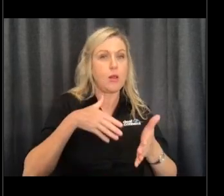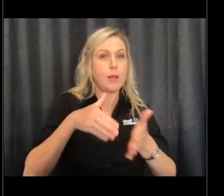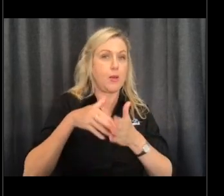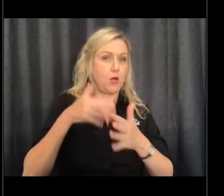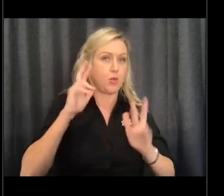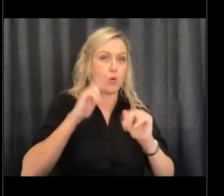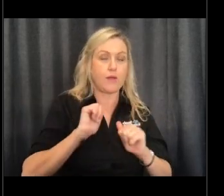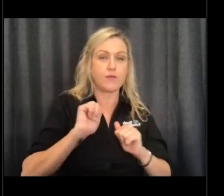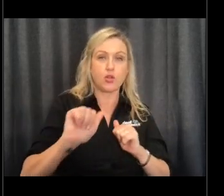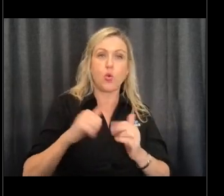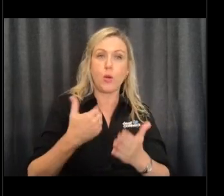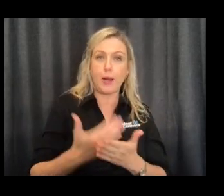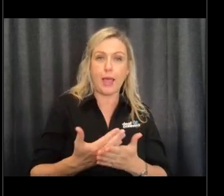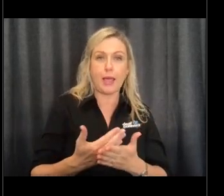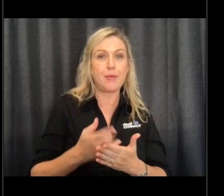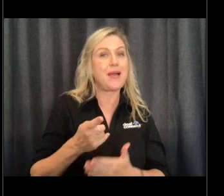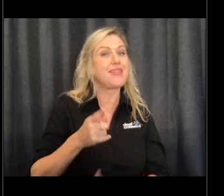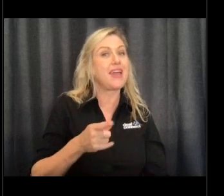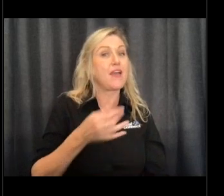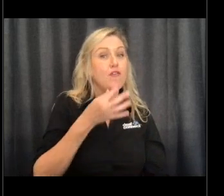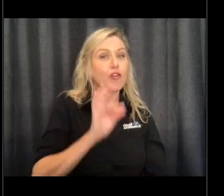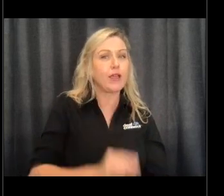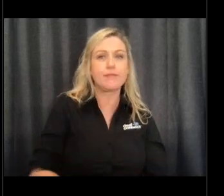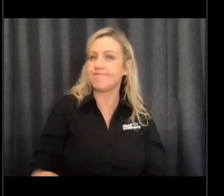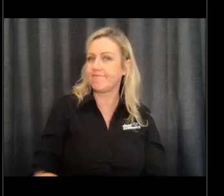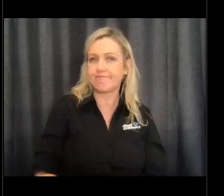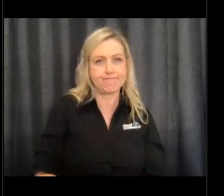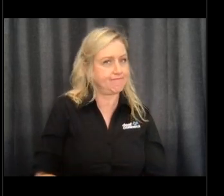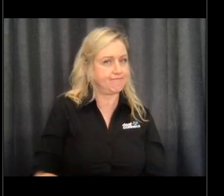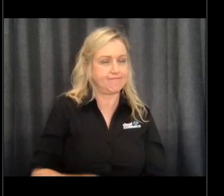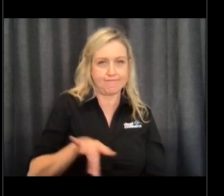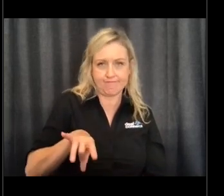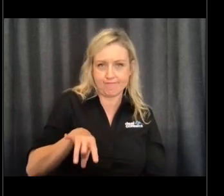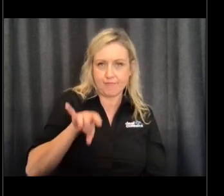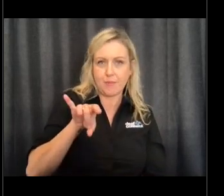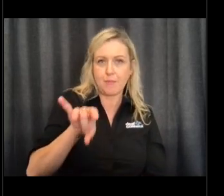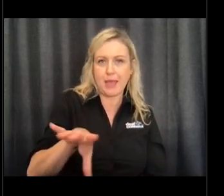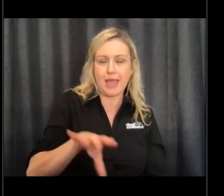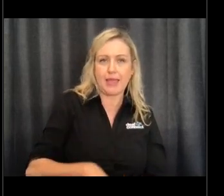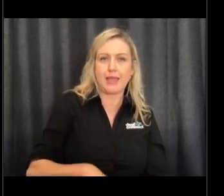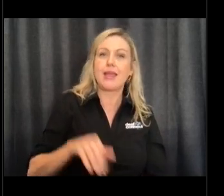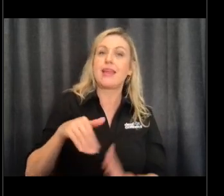That costs you money and happily those companies now have to be licensed. Fantastic.